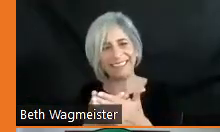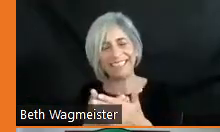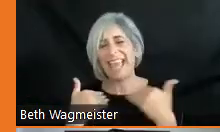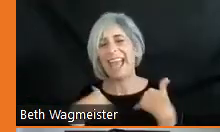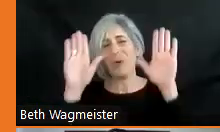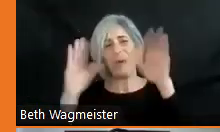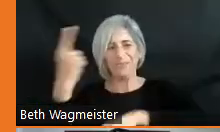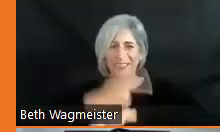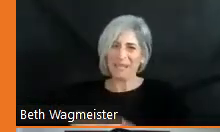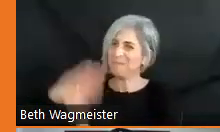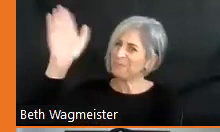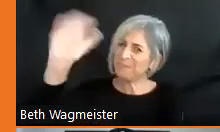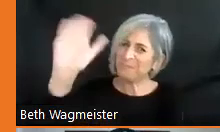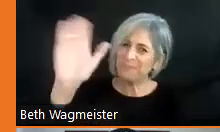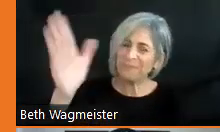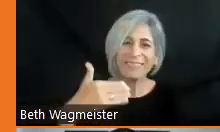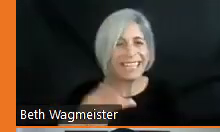day. >> CAM BEAUDOIN: Take care, everyone, have a great day.